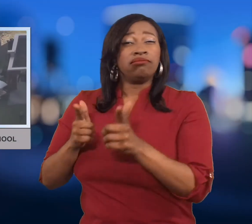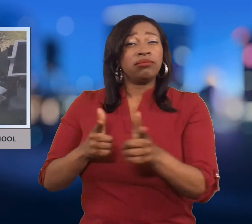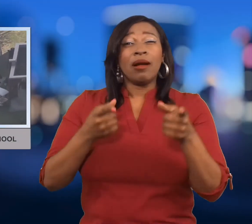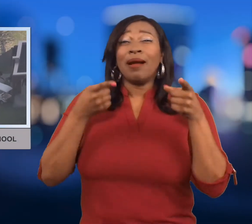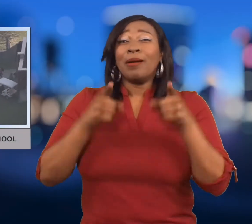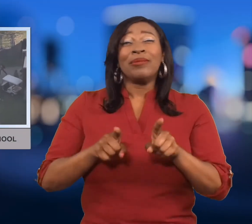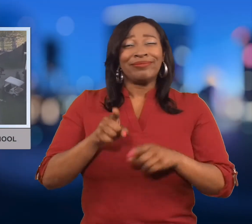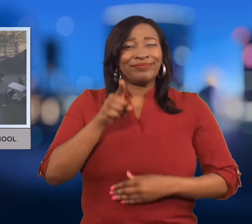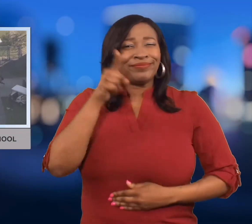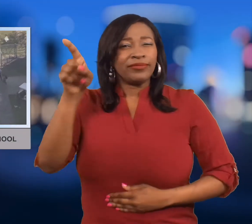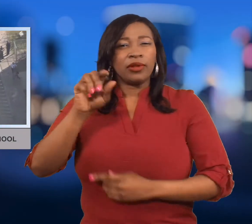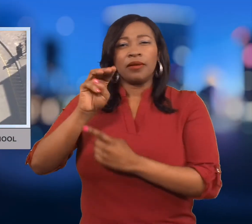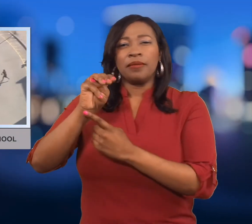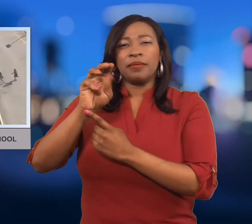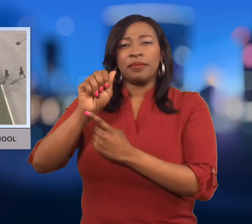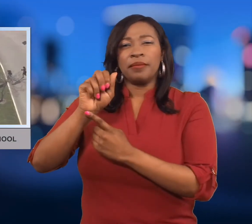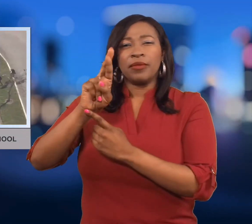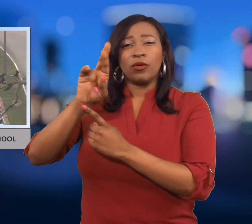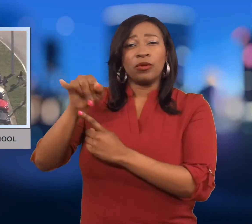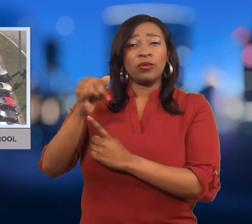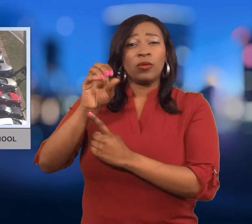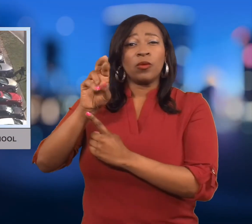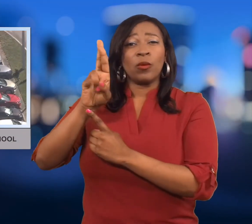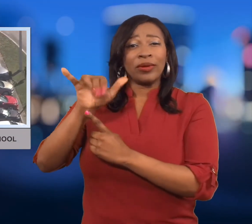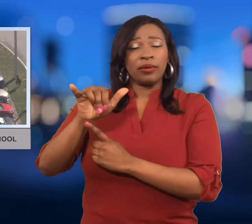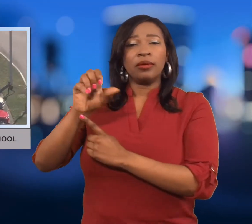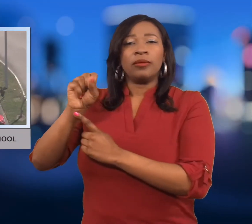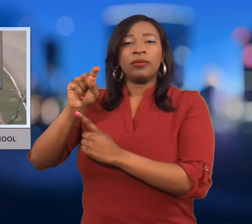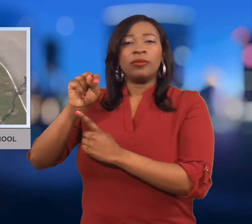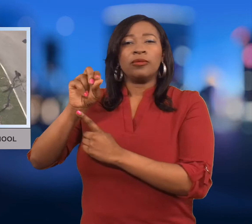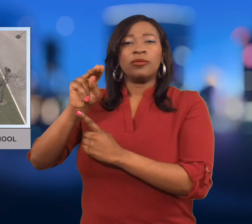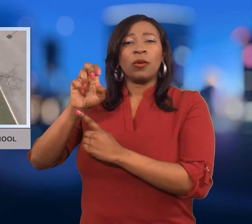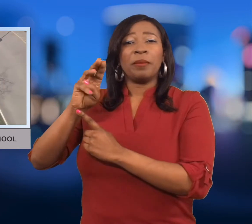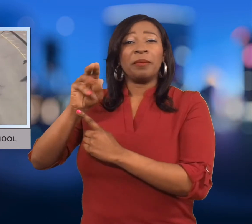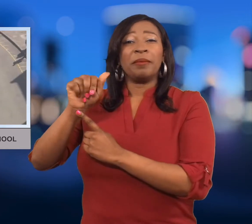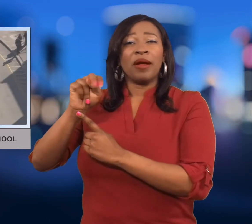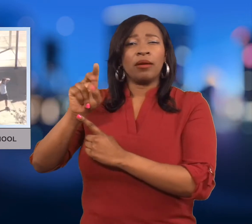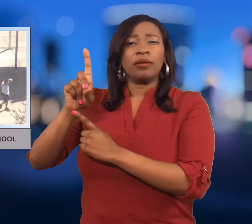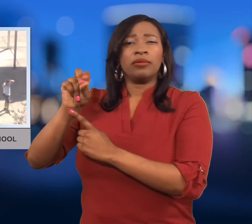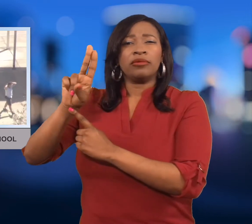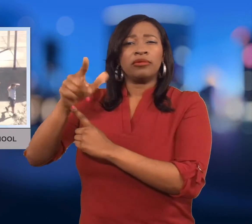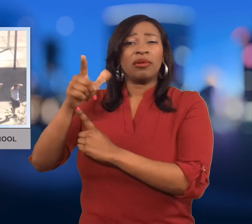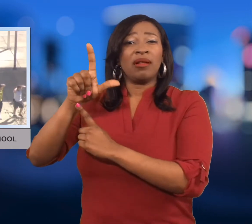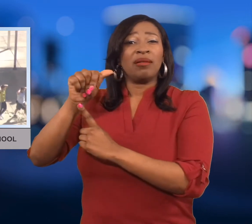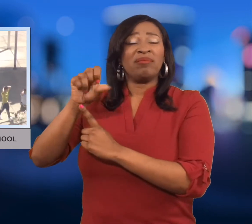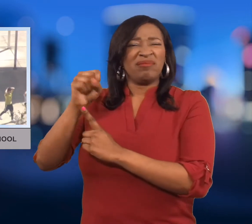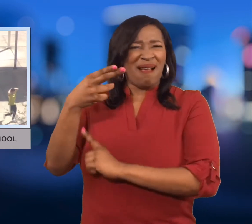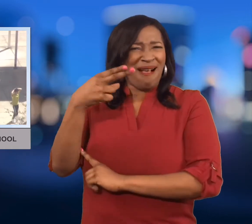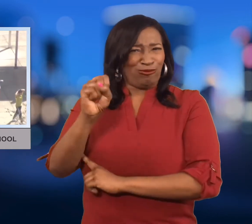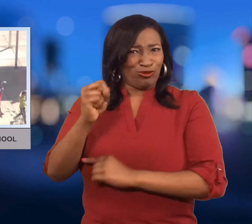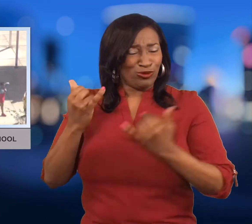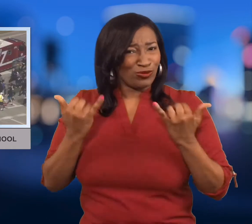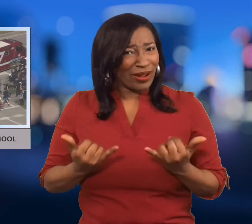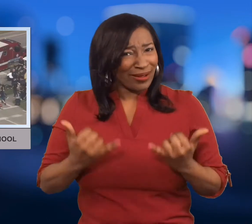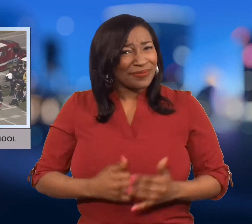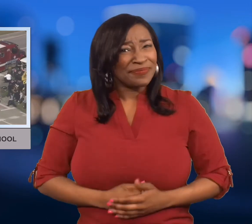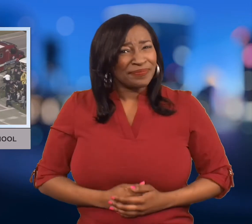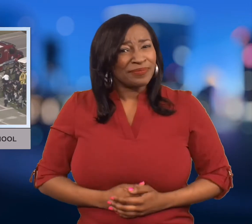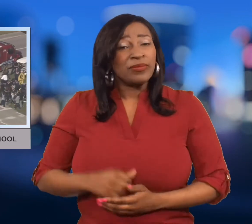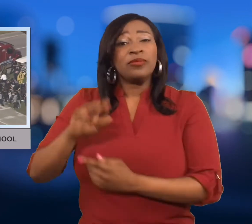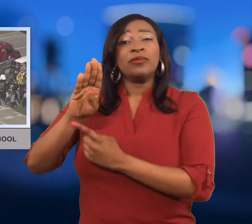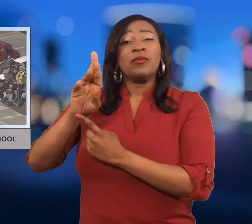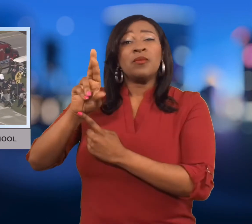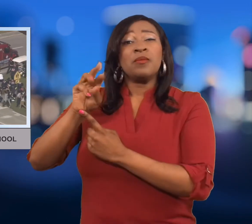Broward County police say a lone gunman opened fire at Marjory Stoneman Douglas High School today.